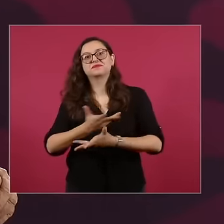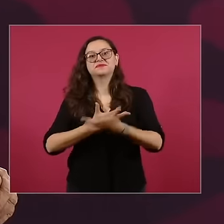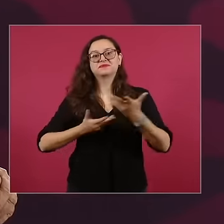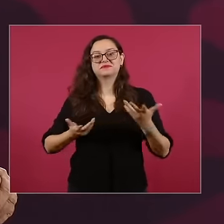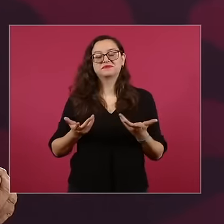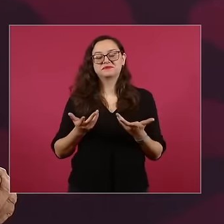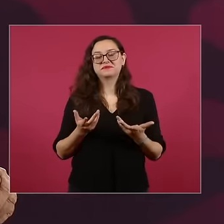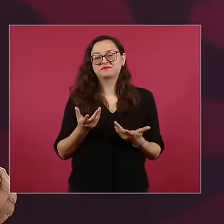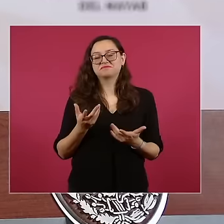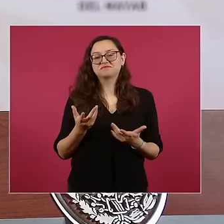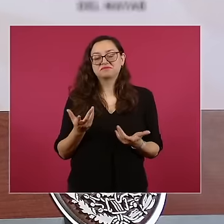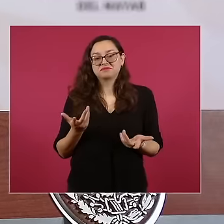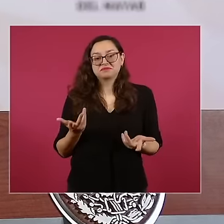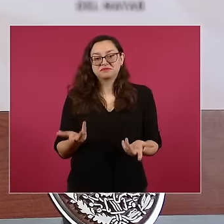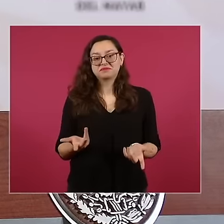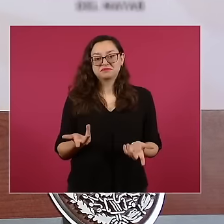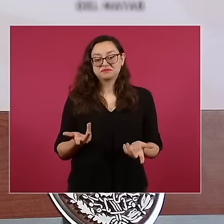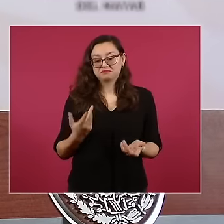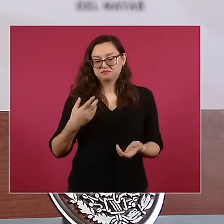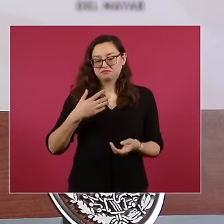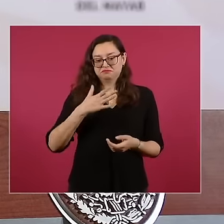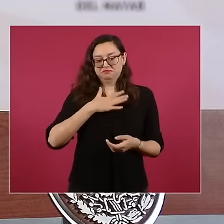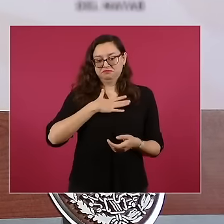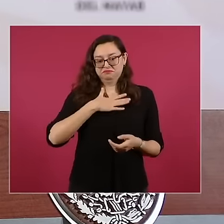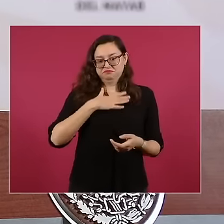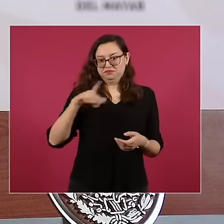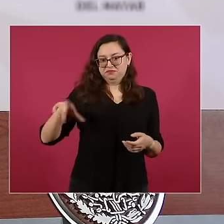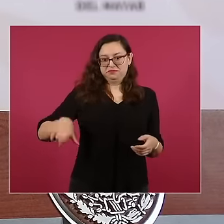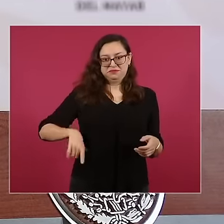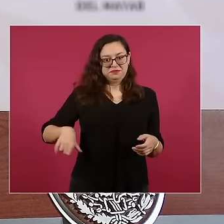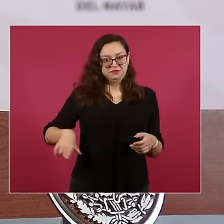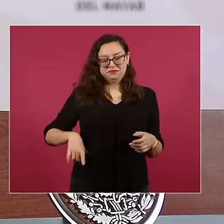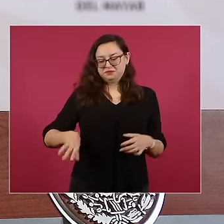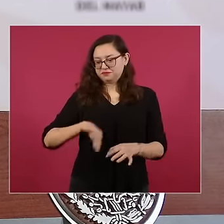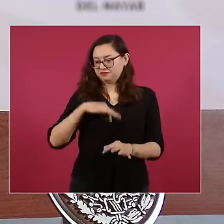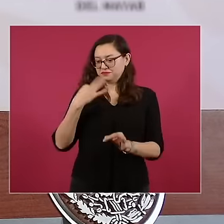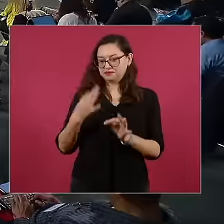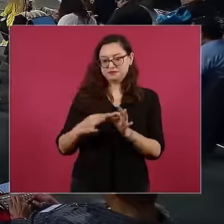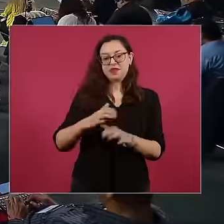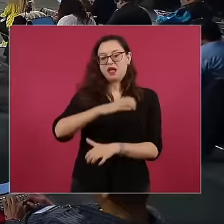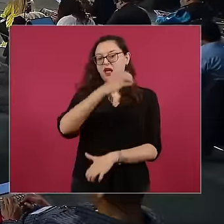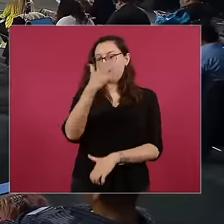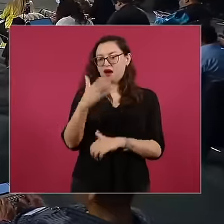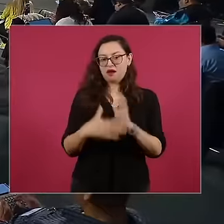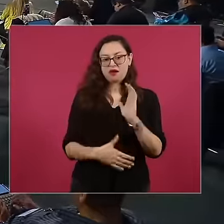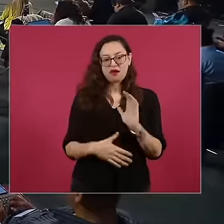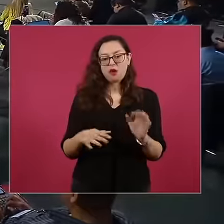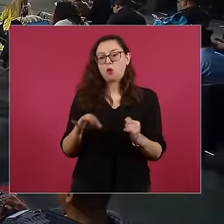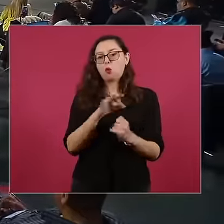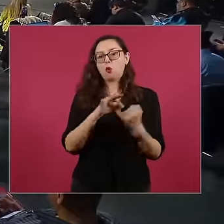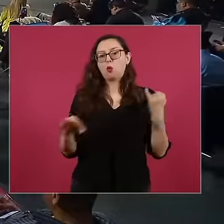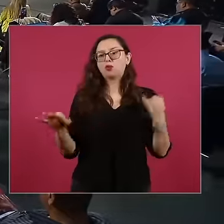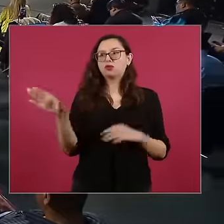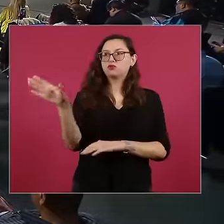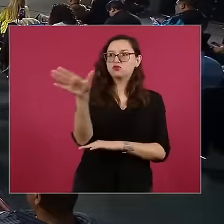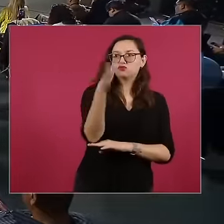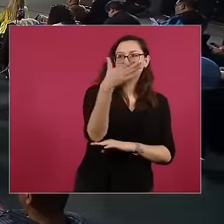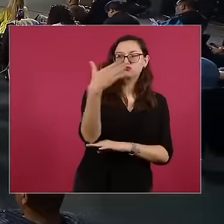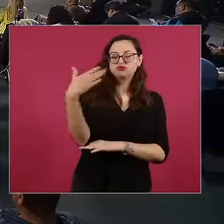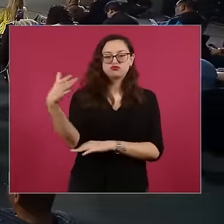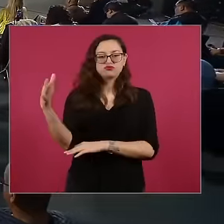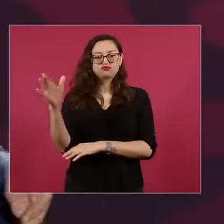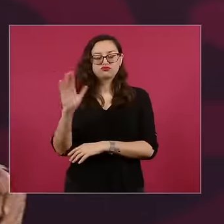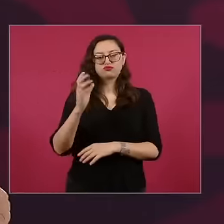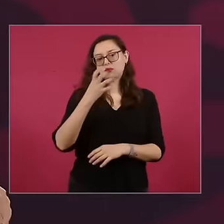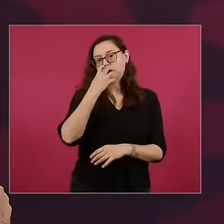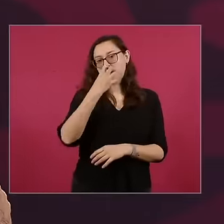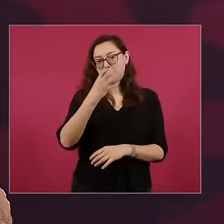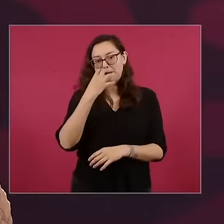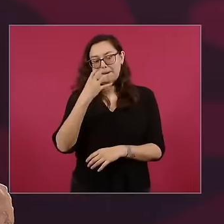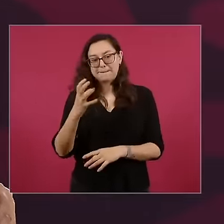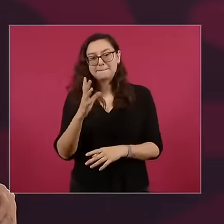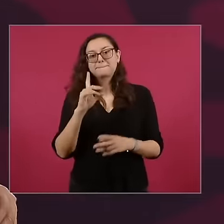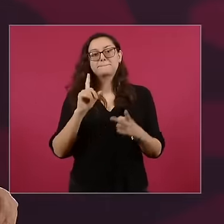corresponds to us it is already the latest cry. But it is also an exceptional moment